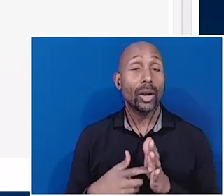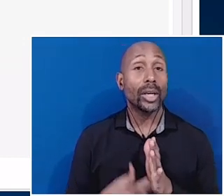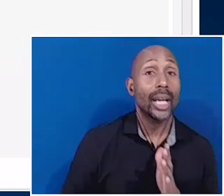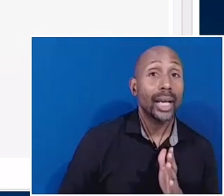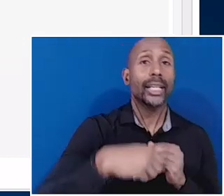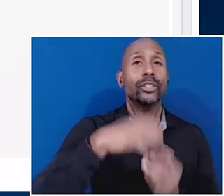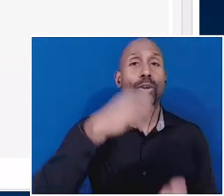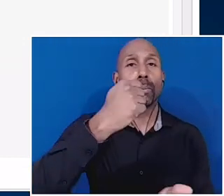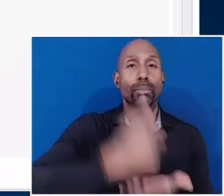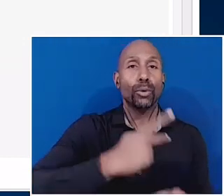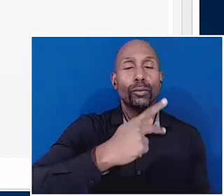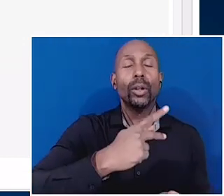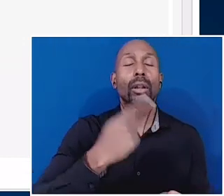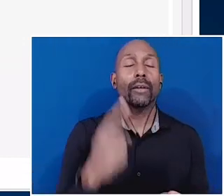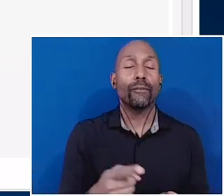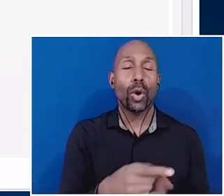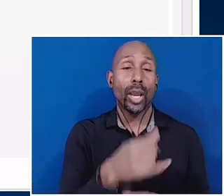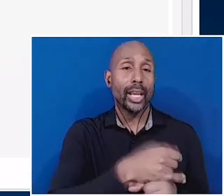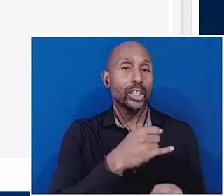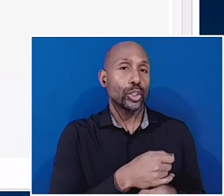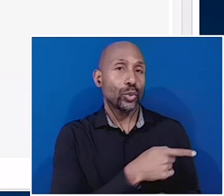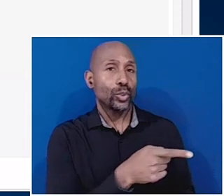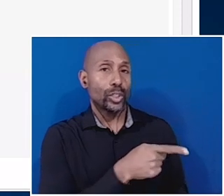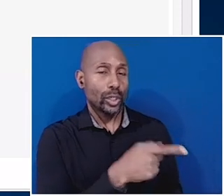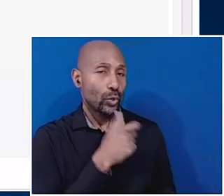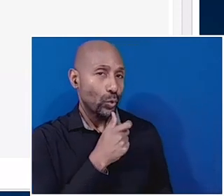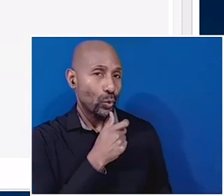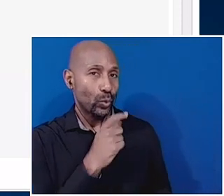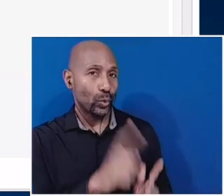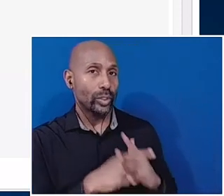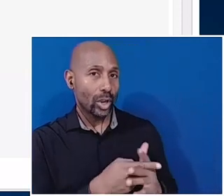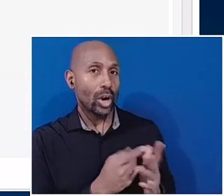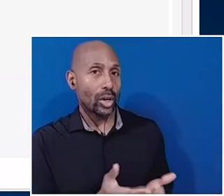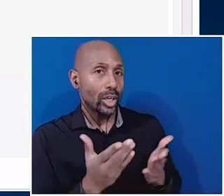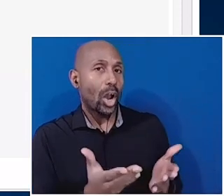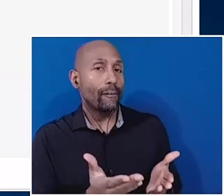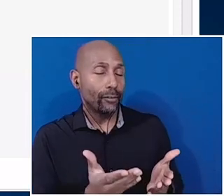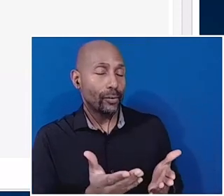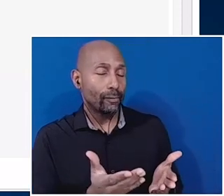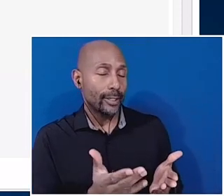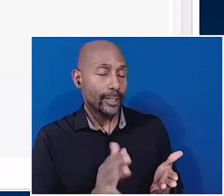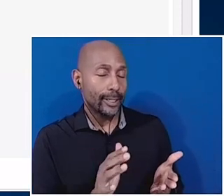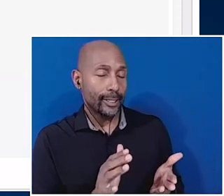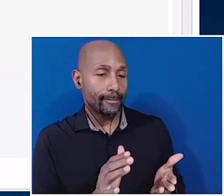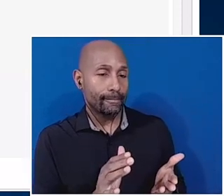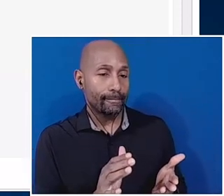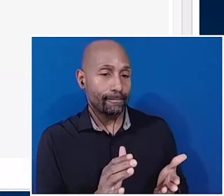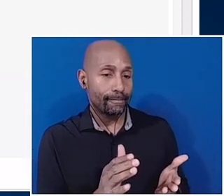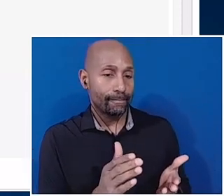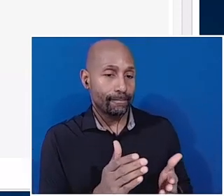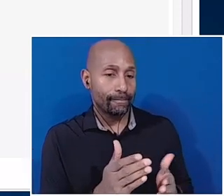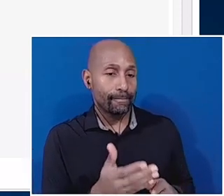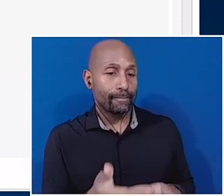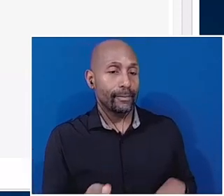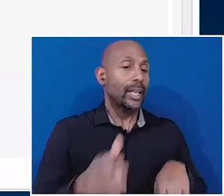institution who begins to offer an increase of a distance education program